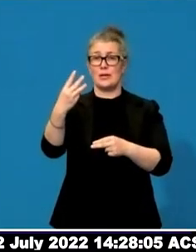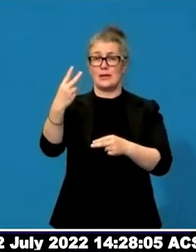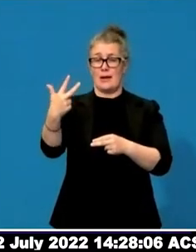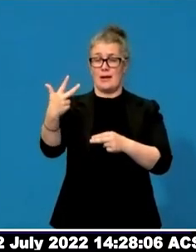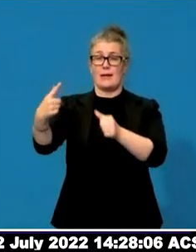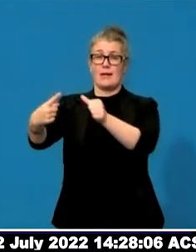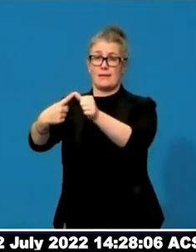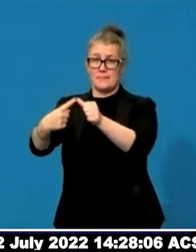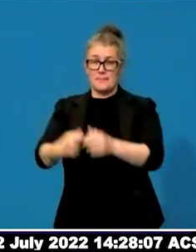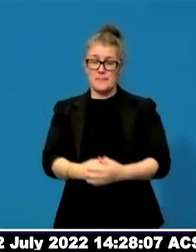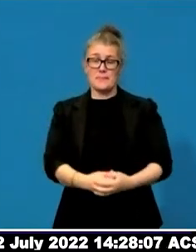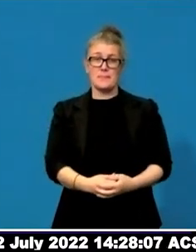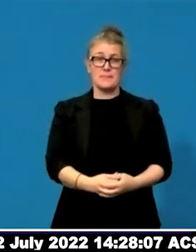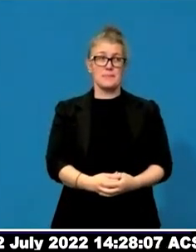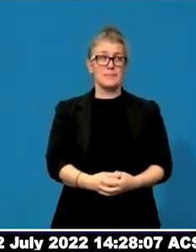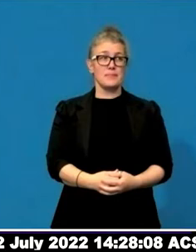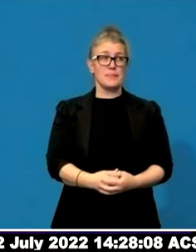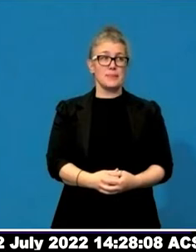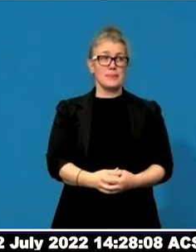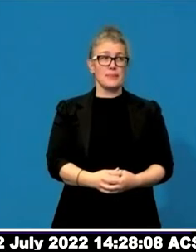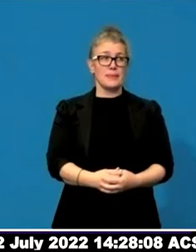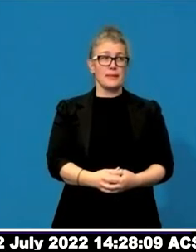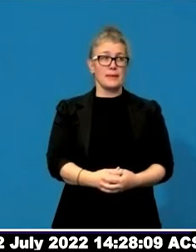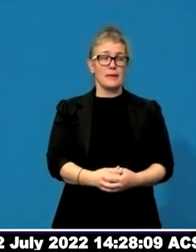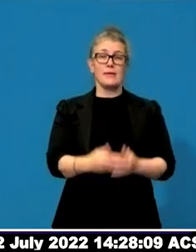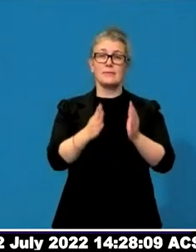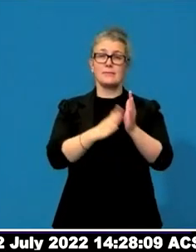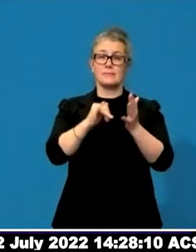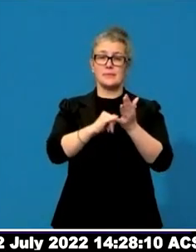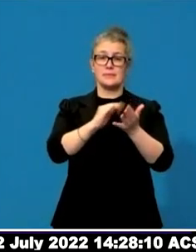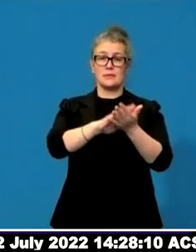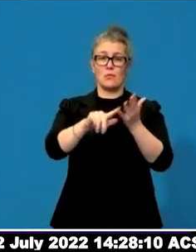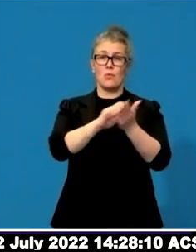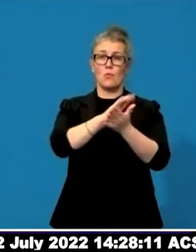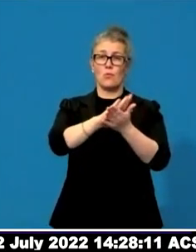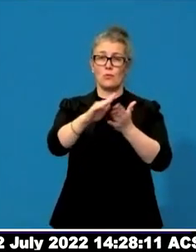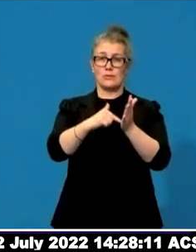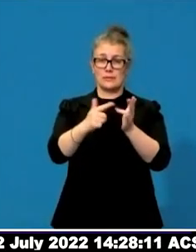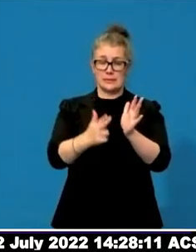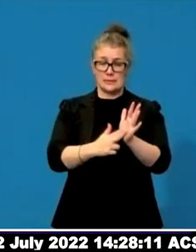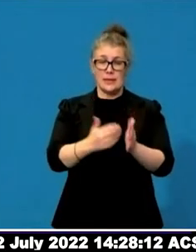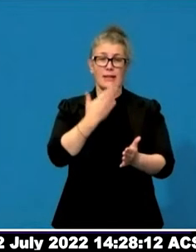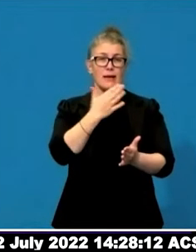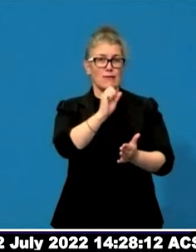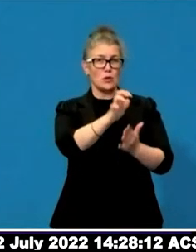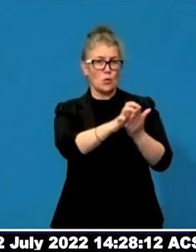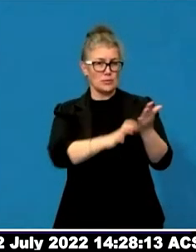Ms Houghton will take an oath. Ms Houghton, thank you also for your statement and for coming to the Royal Commission.